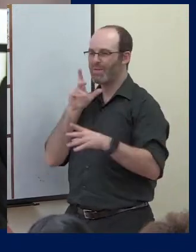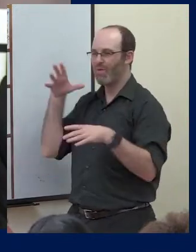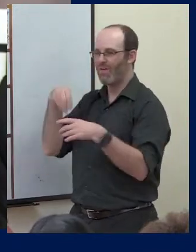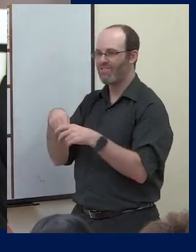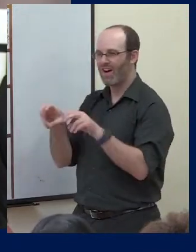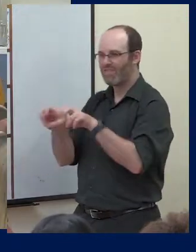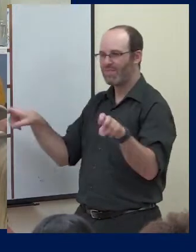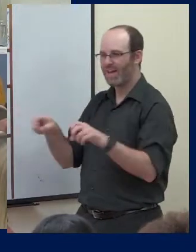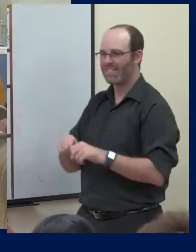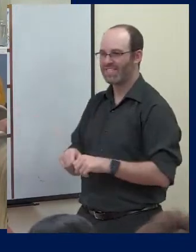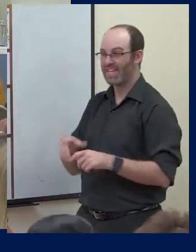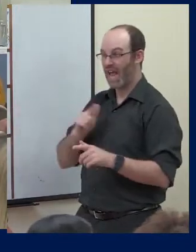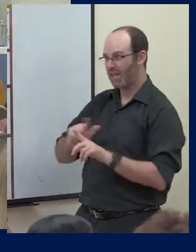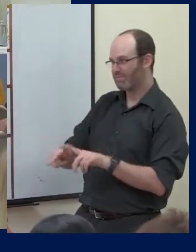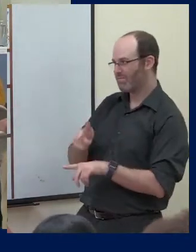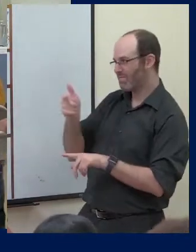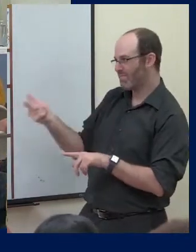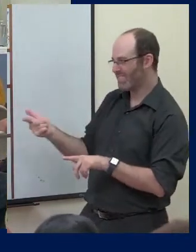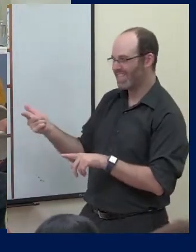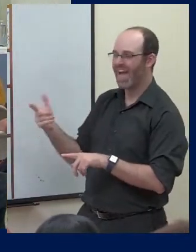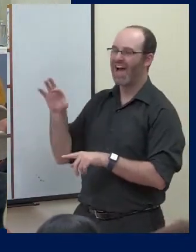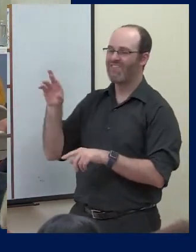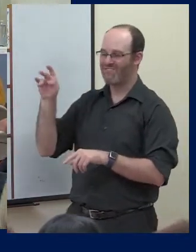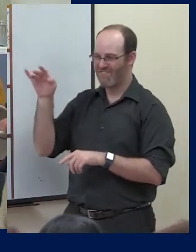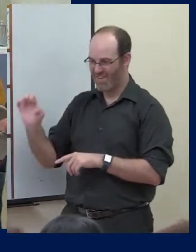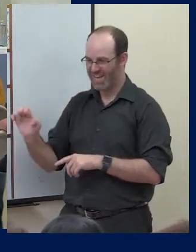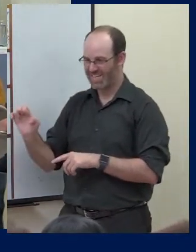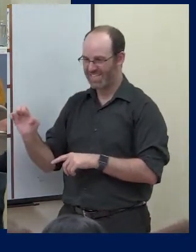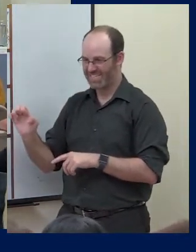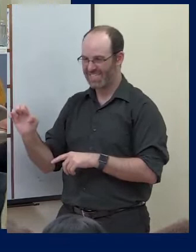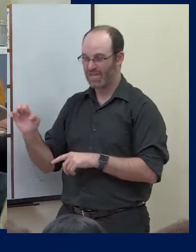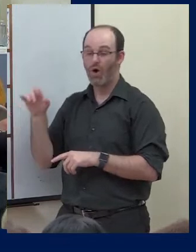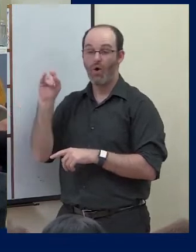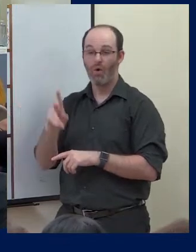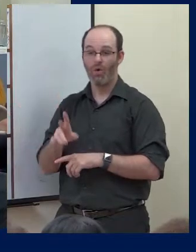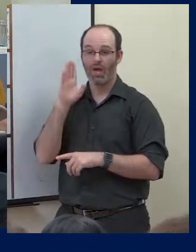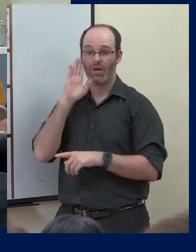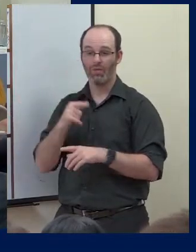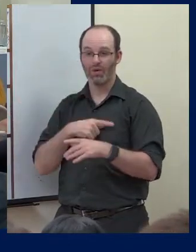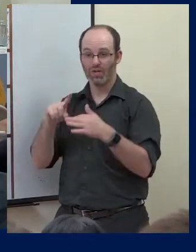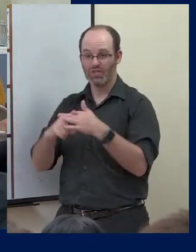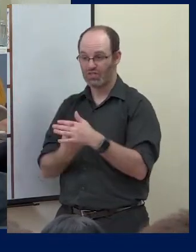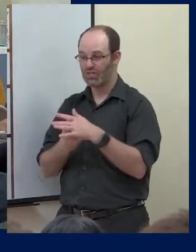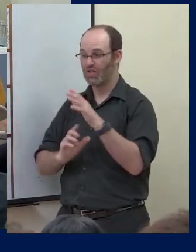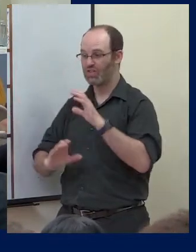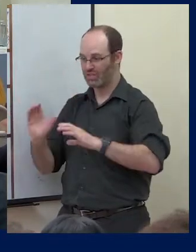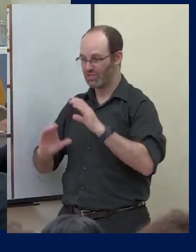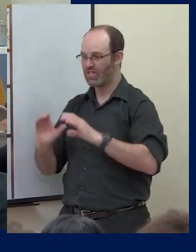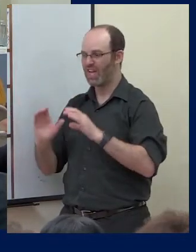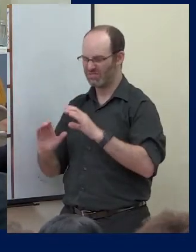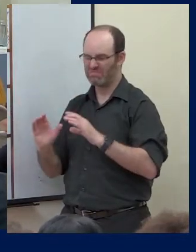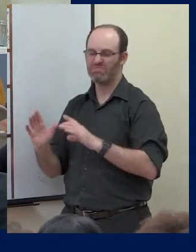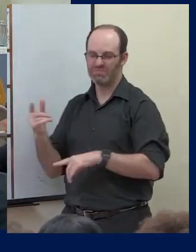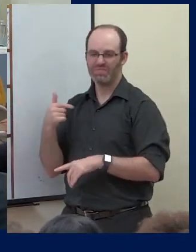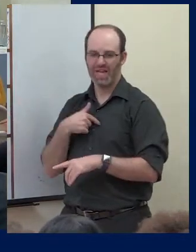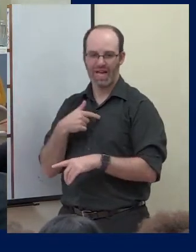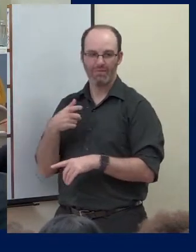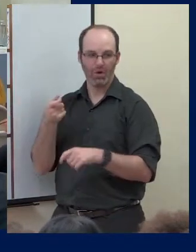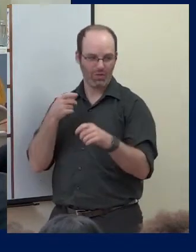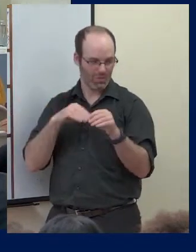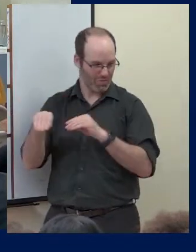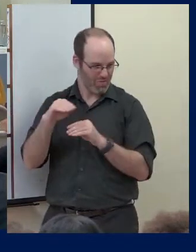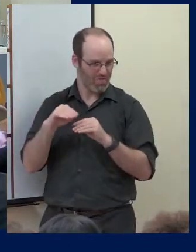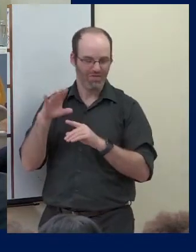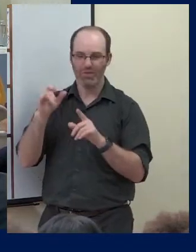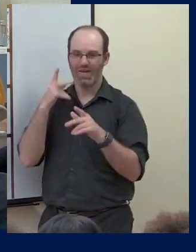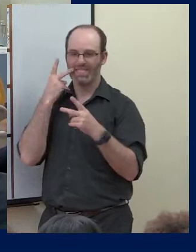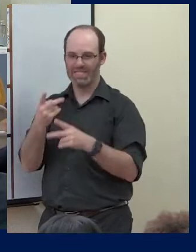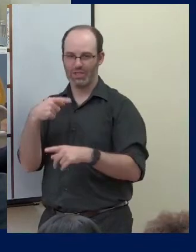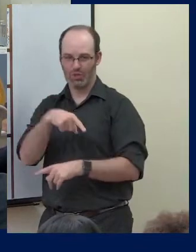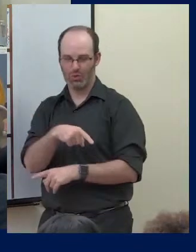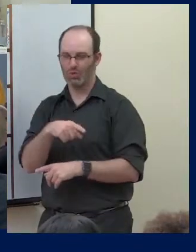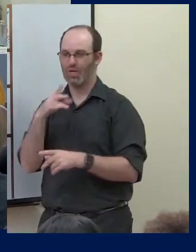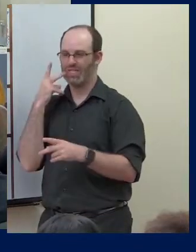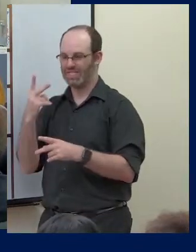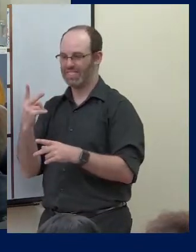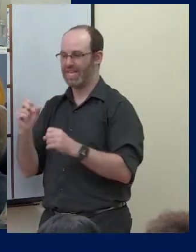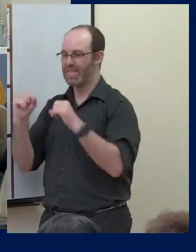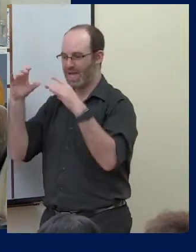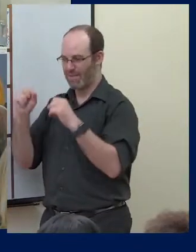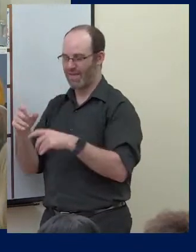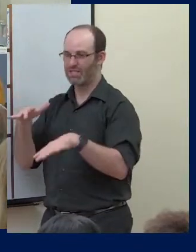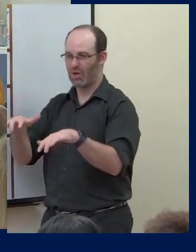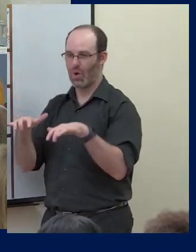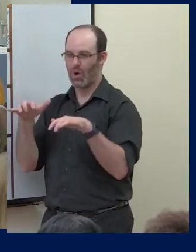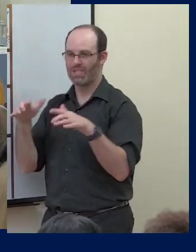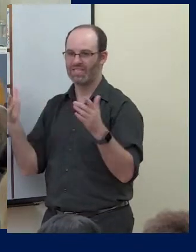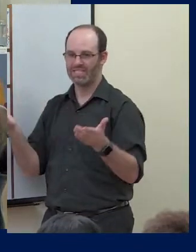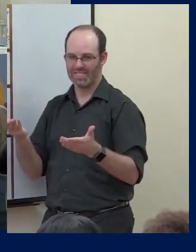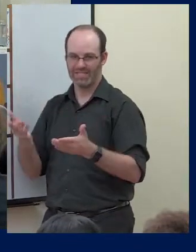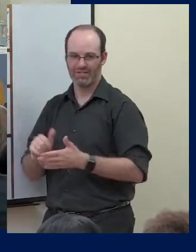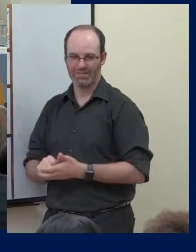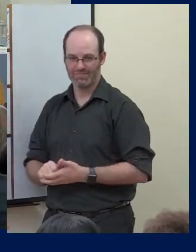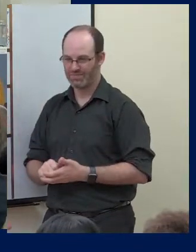I'm going to move here because I want to be able to see you.